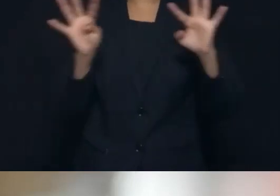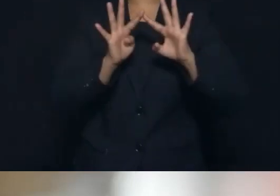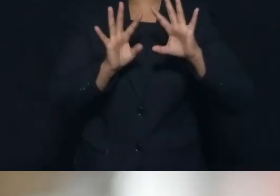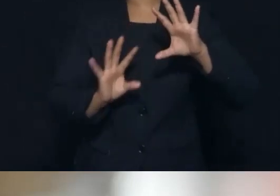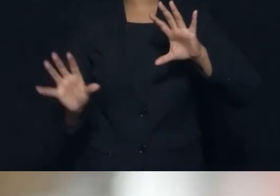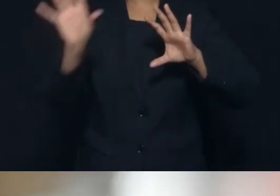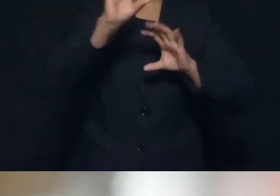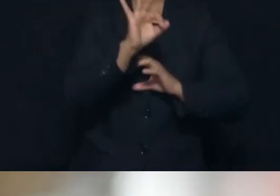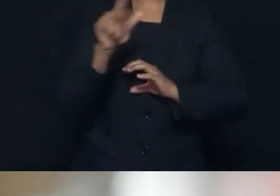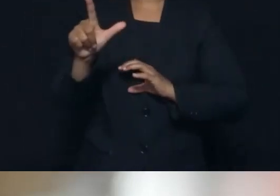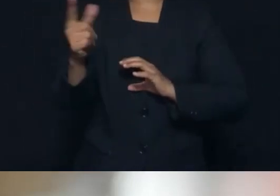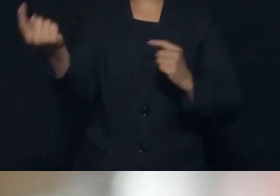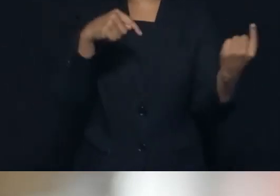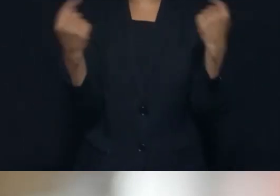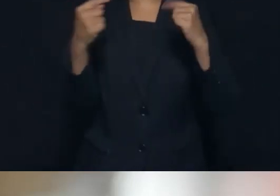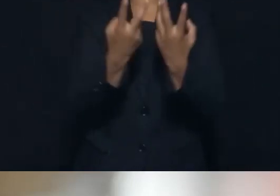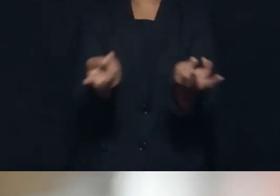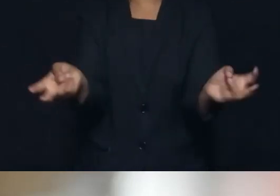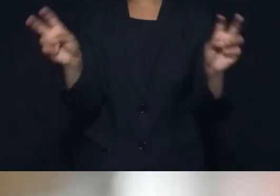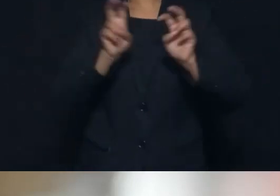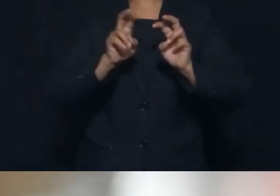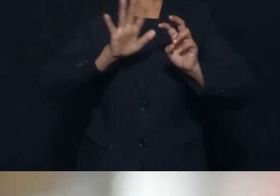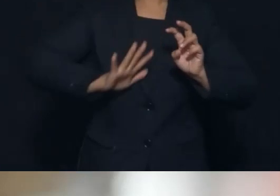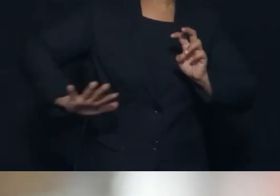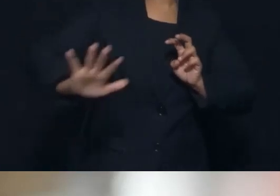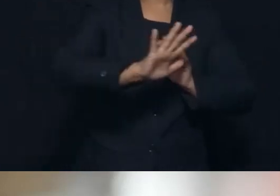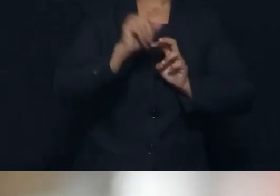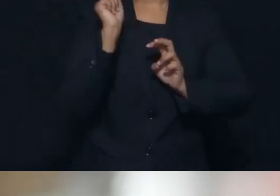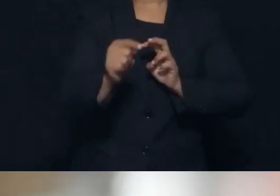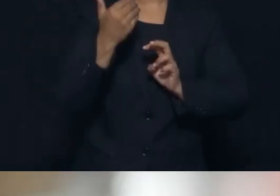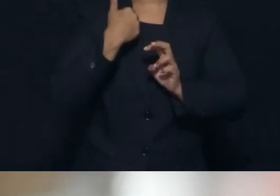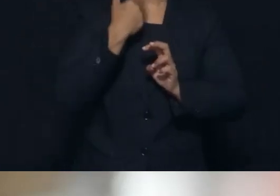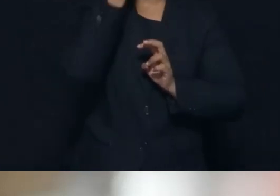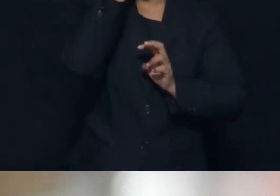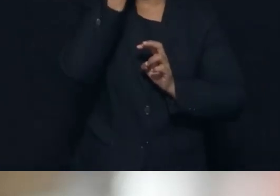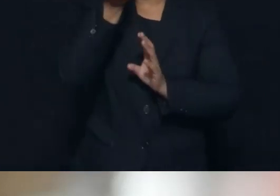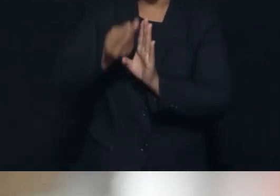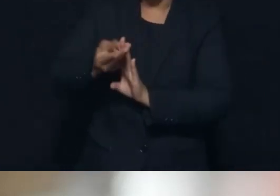You are right. Anna. On accessibility on a local level. You mentioned there are several challenges.